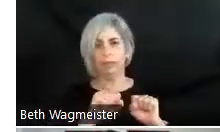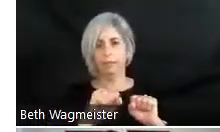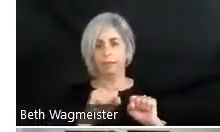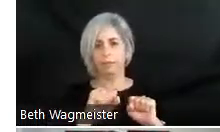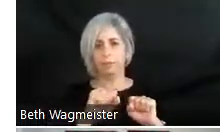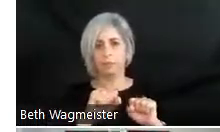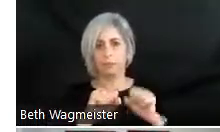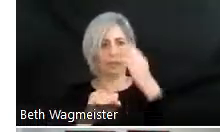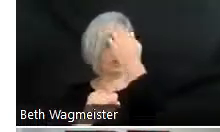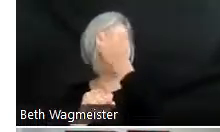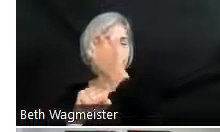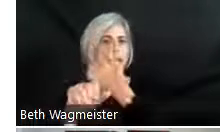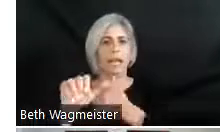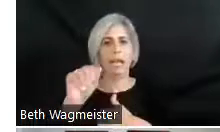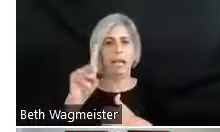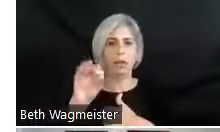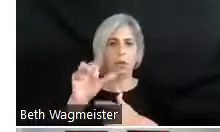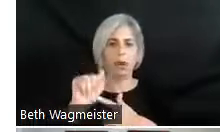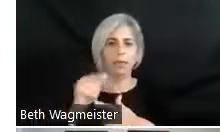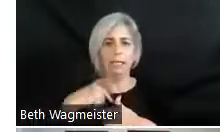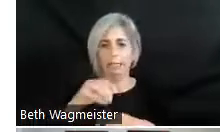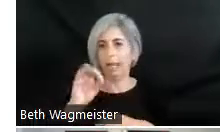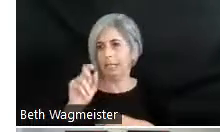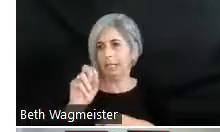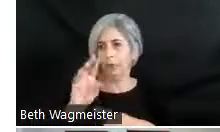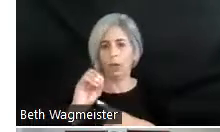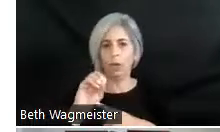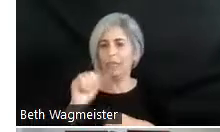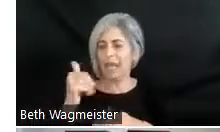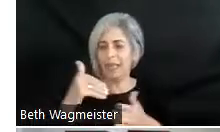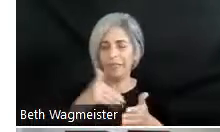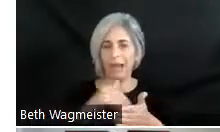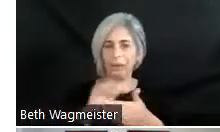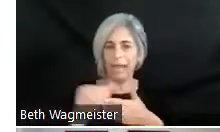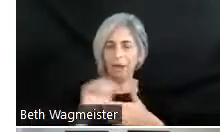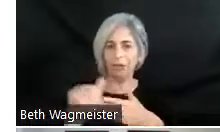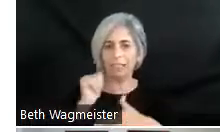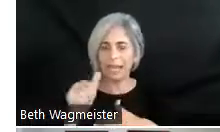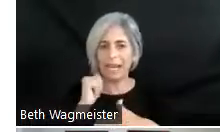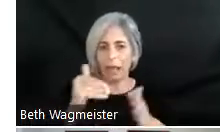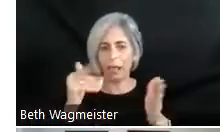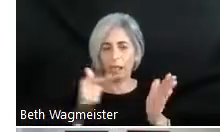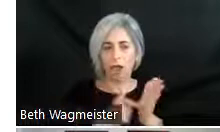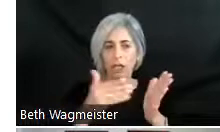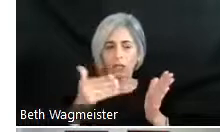Act, AODA, up here in Ontario at $10,000 a day in lawsuits. I think our expectation is to shock